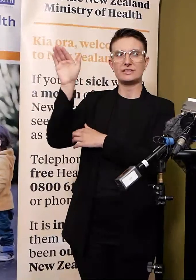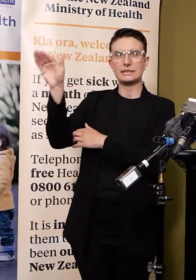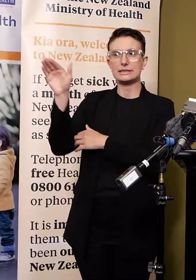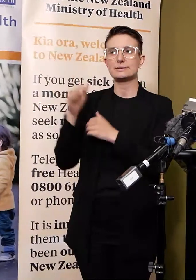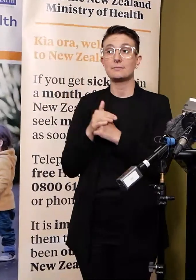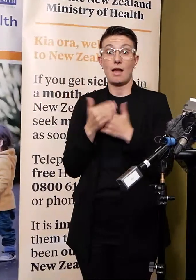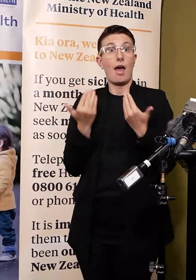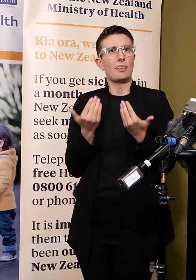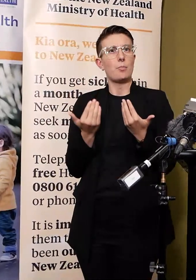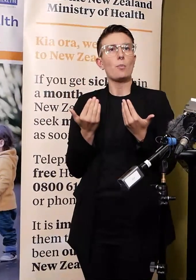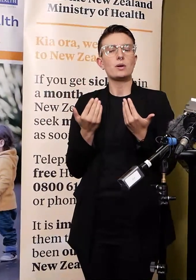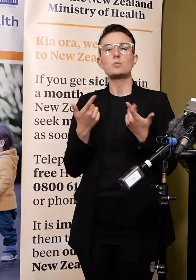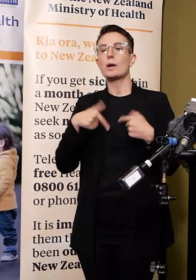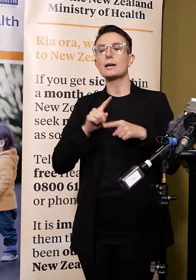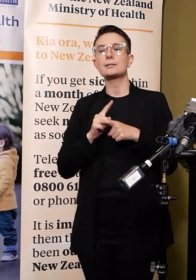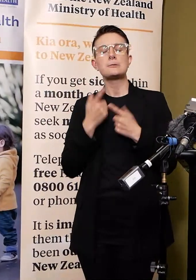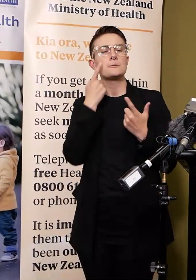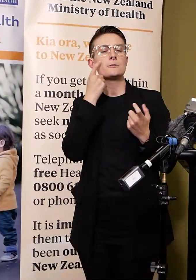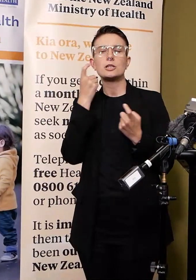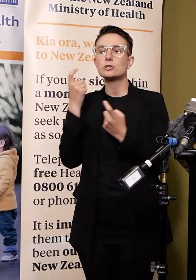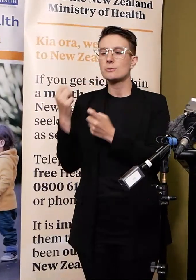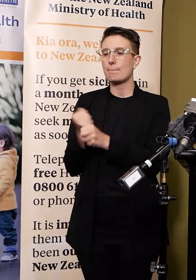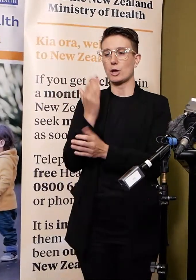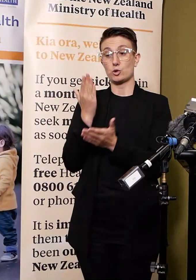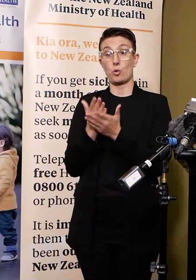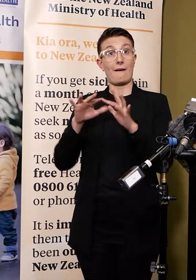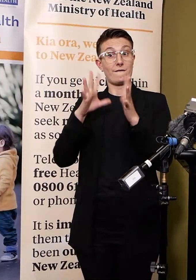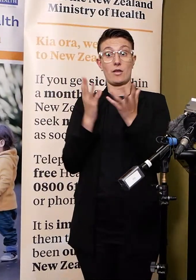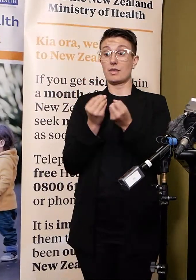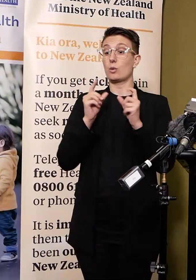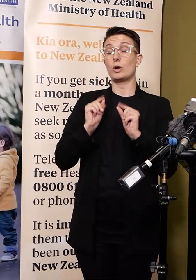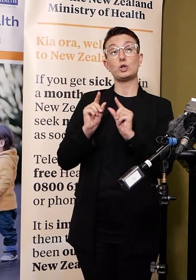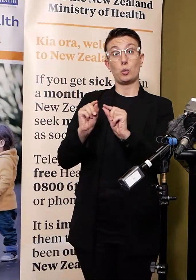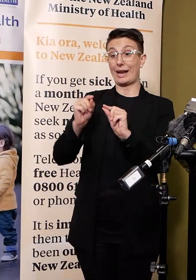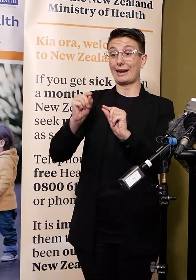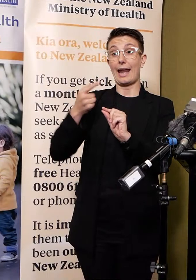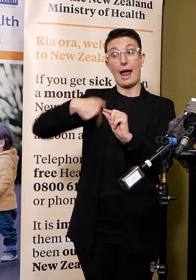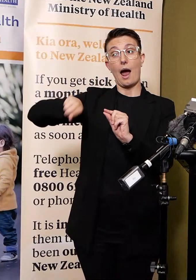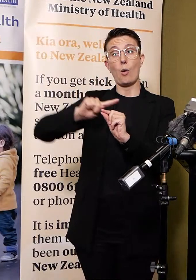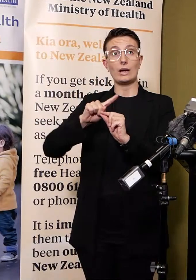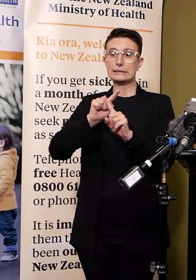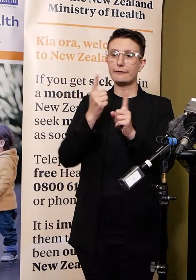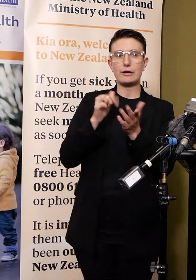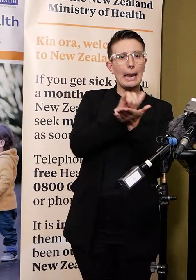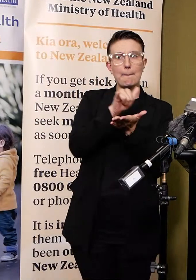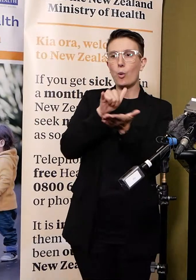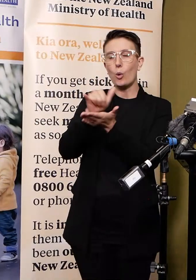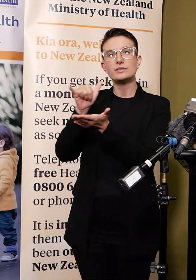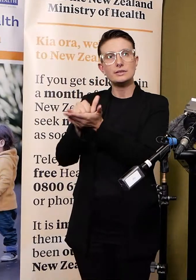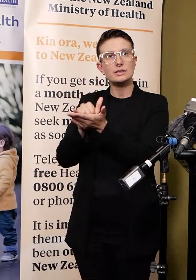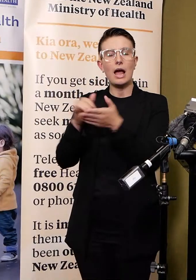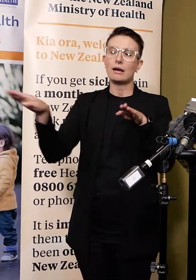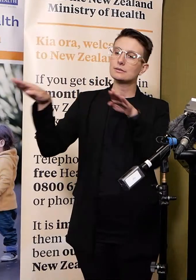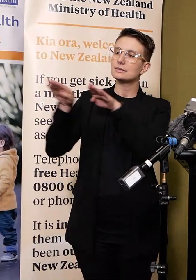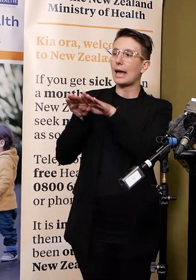and how our checks and controls there are in line with what other countries are doing, particularly Australia but also others,